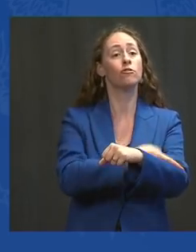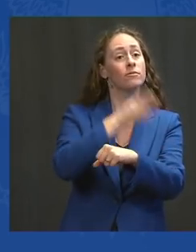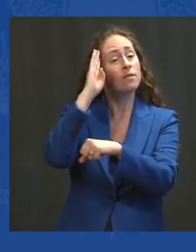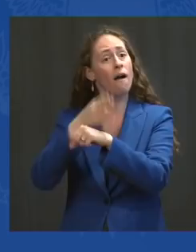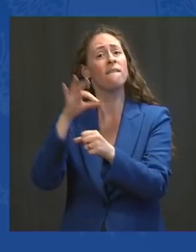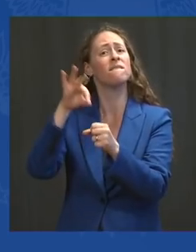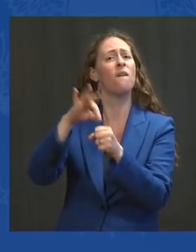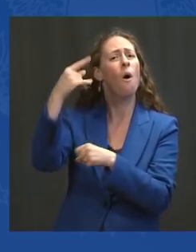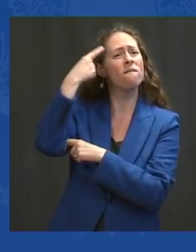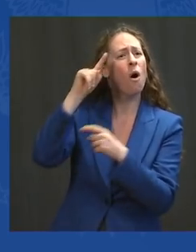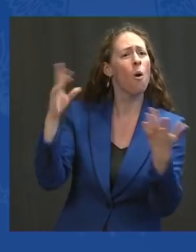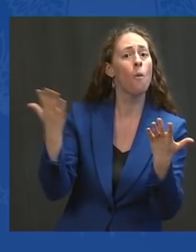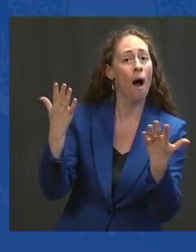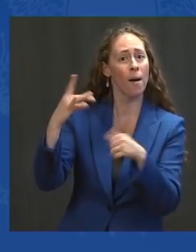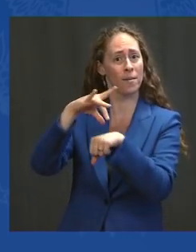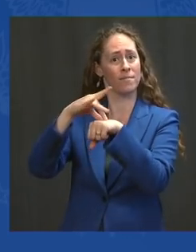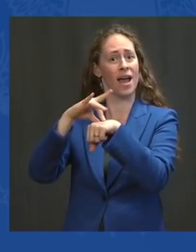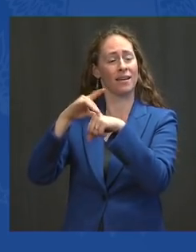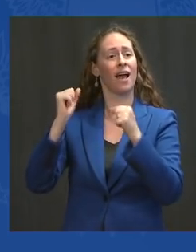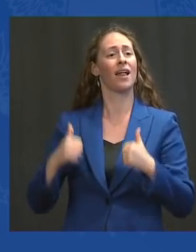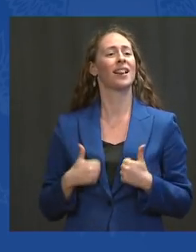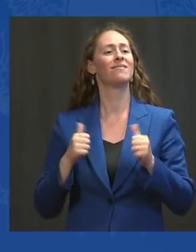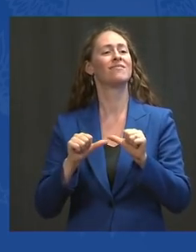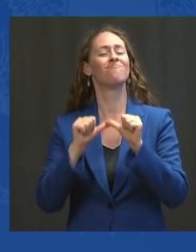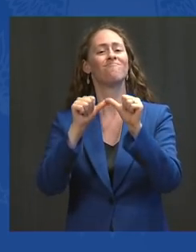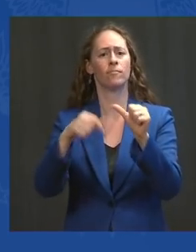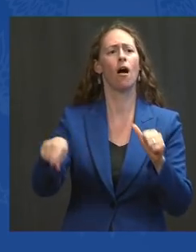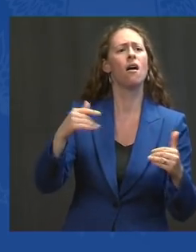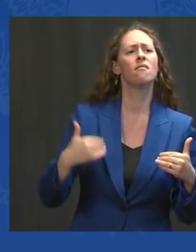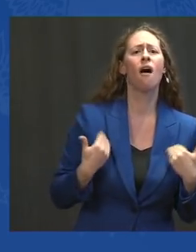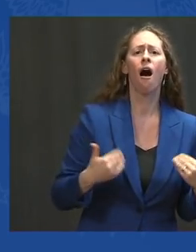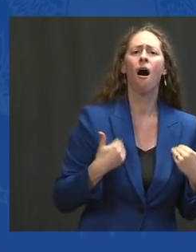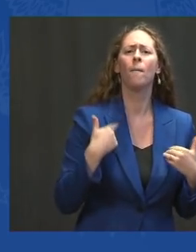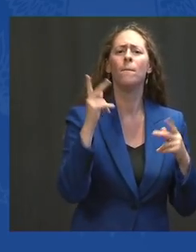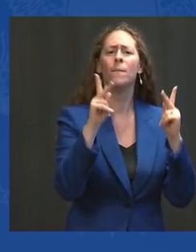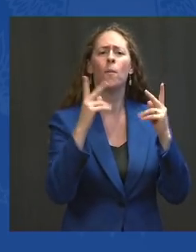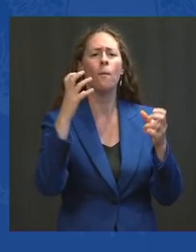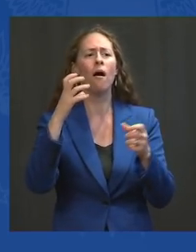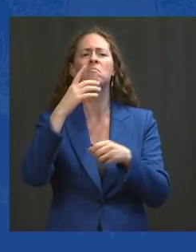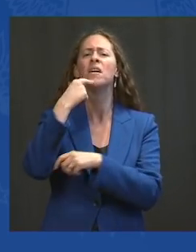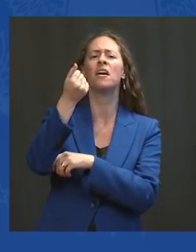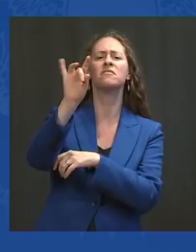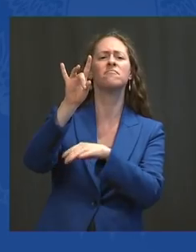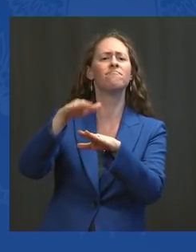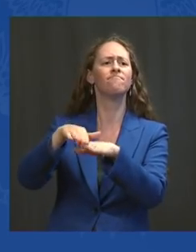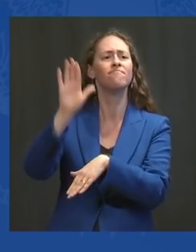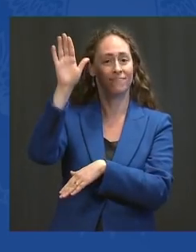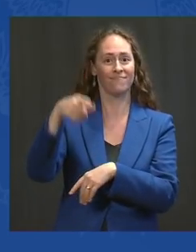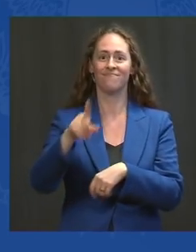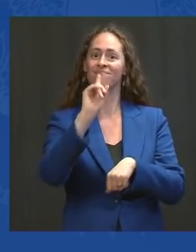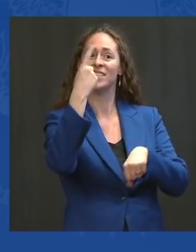Young people just turning 18 and everyone who, for the first time in their lives,